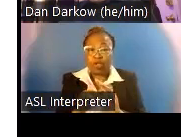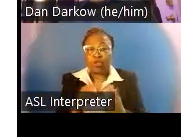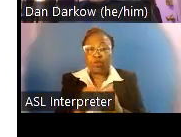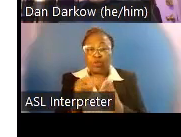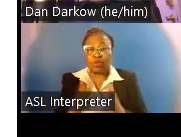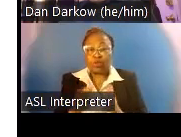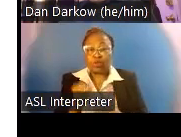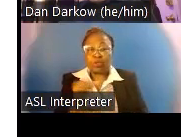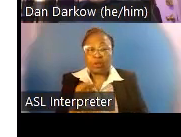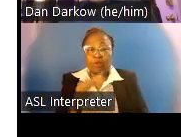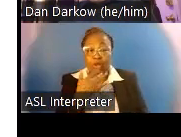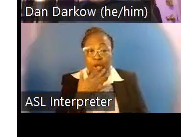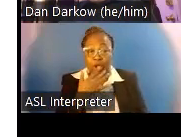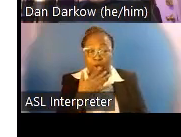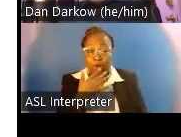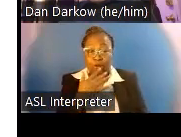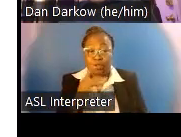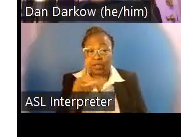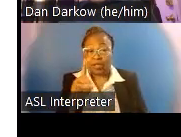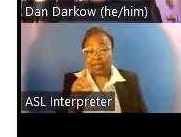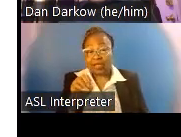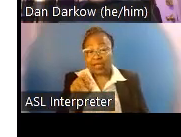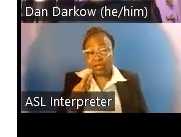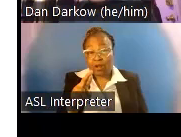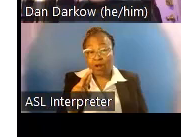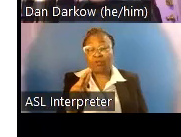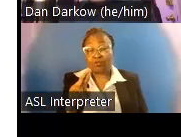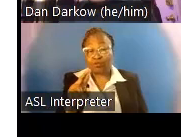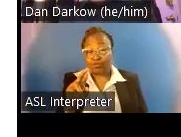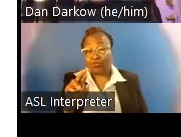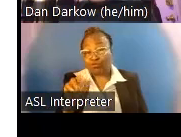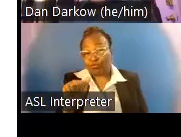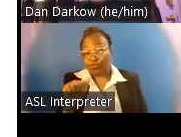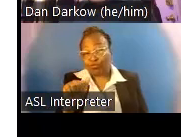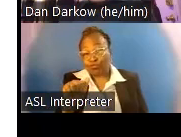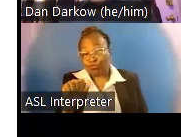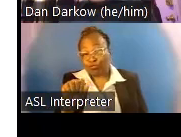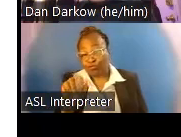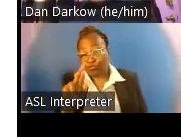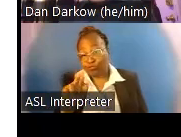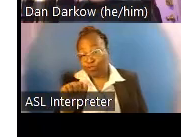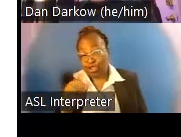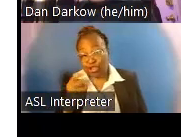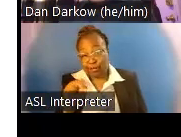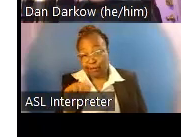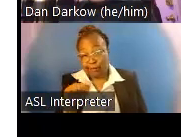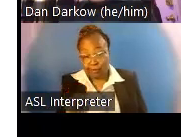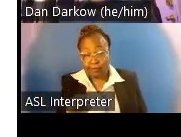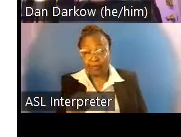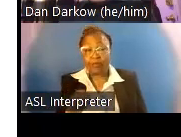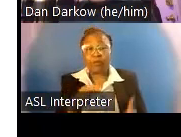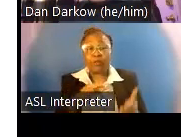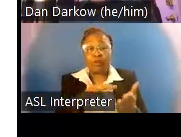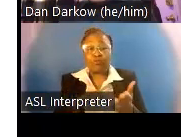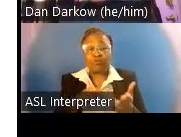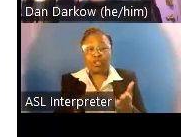We can look to Dr. Akemi Nishida's research who is a professor at UIC and she writes about the disavow